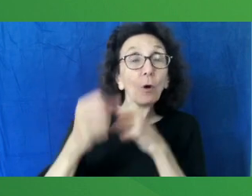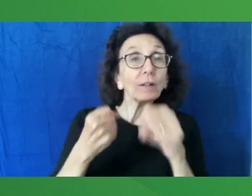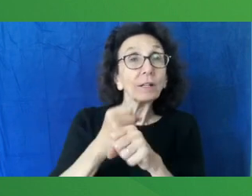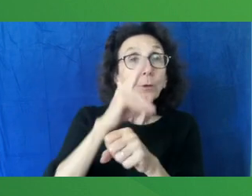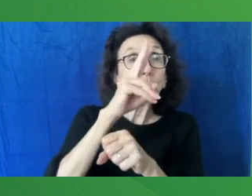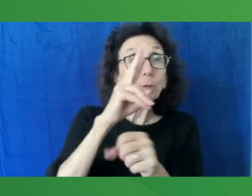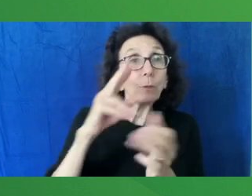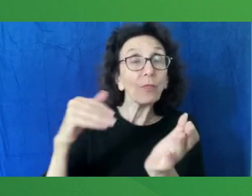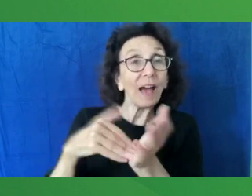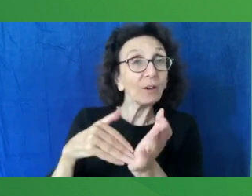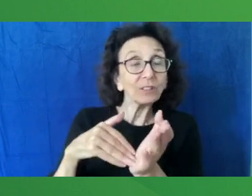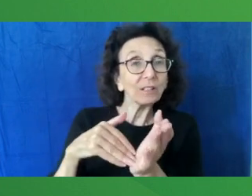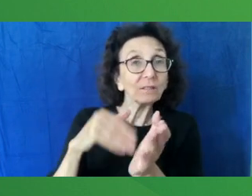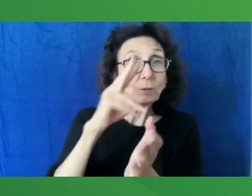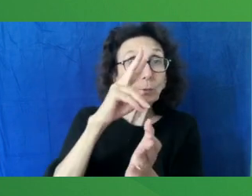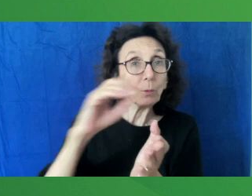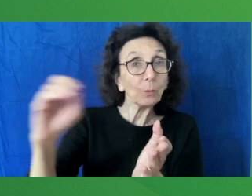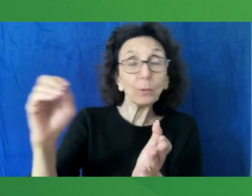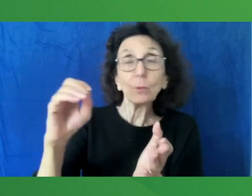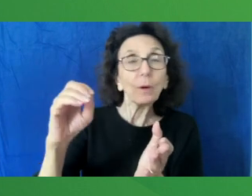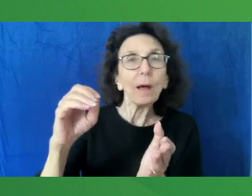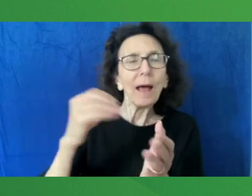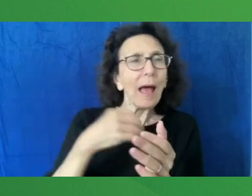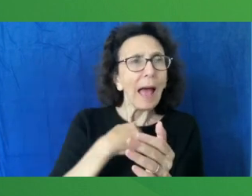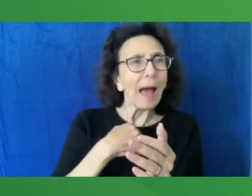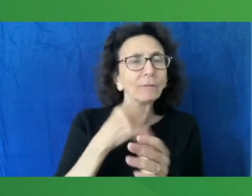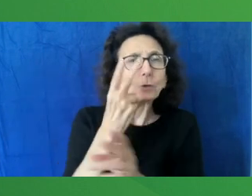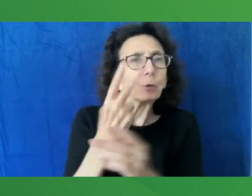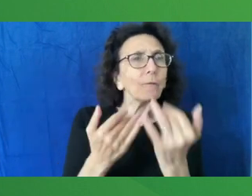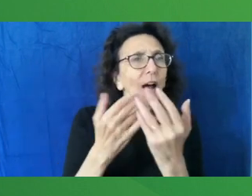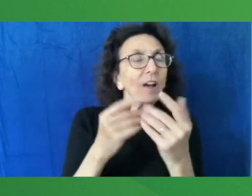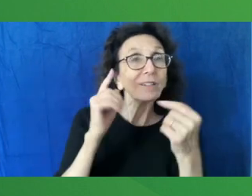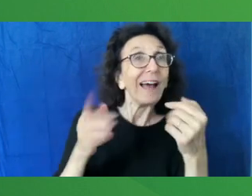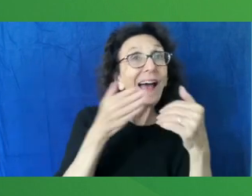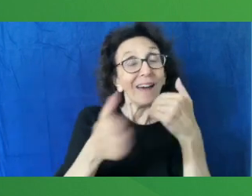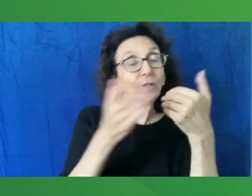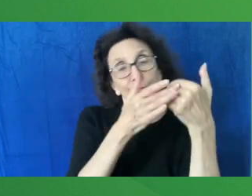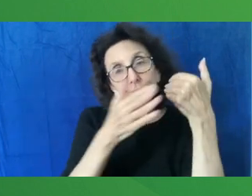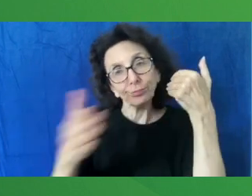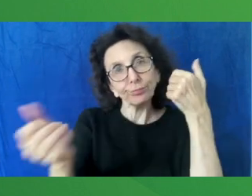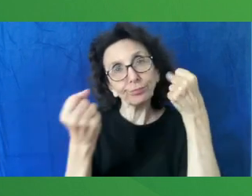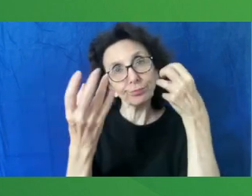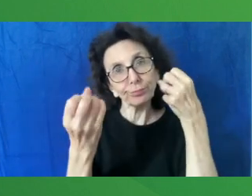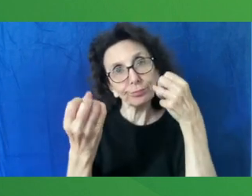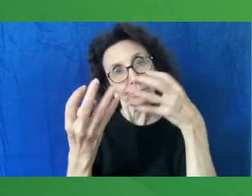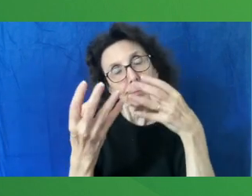Great, great noticings. And what do we wonder?